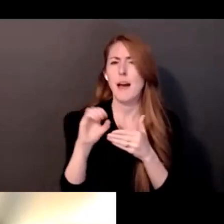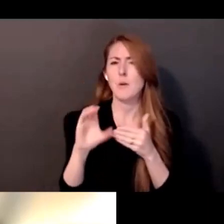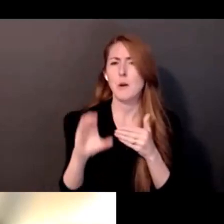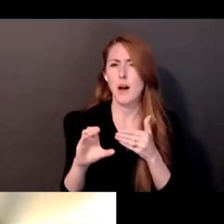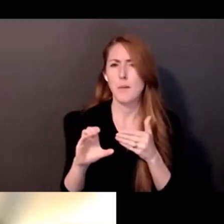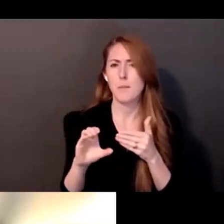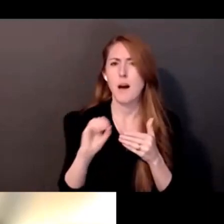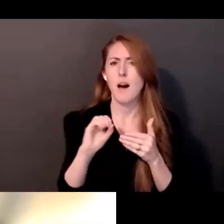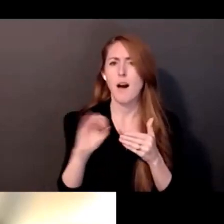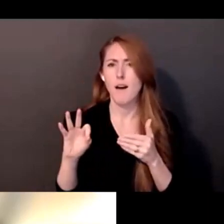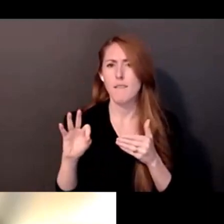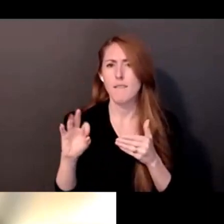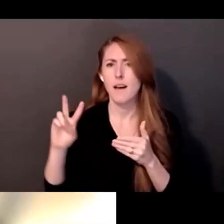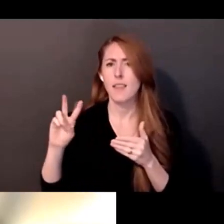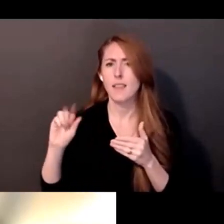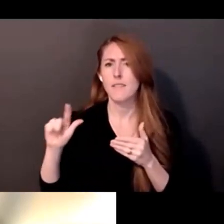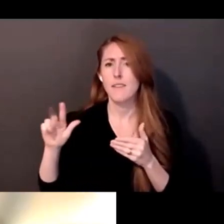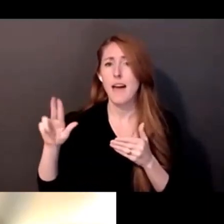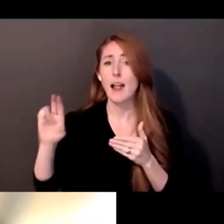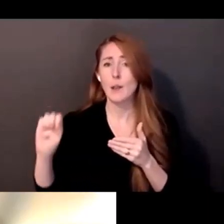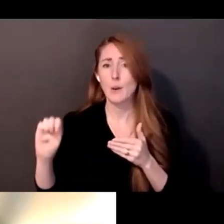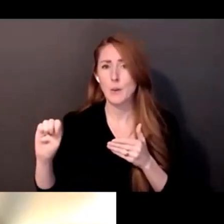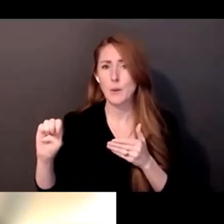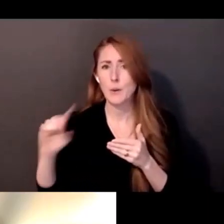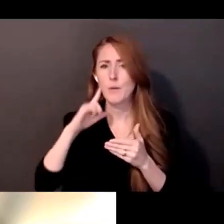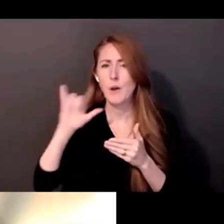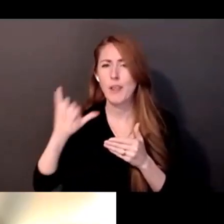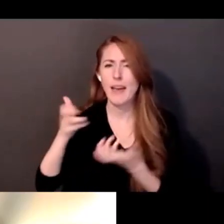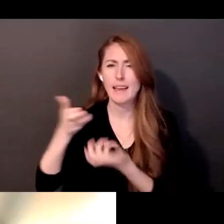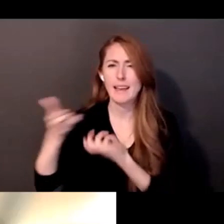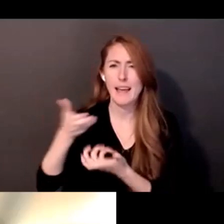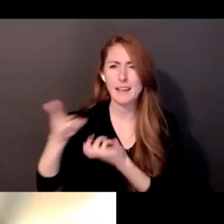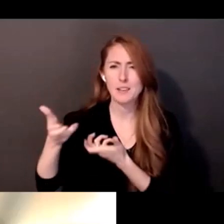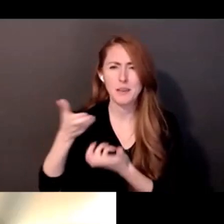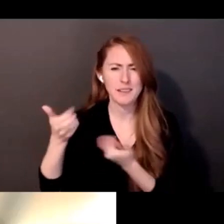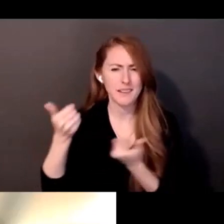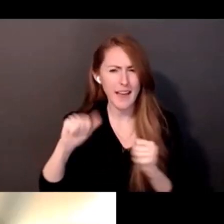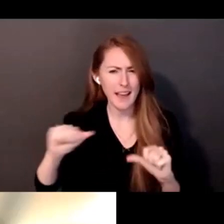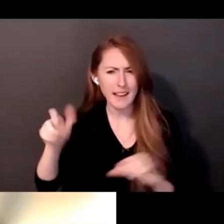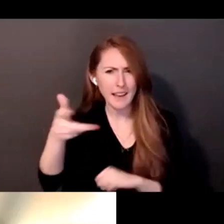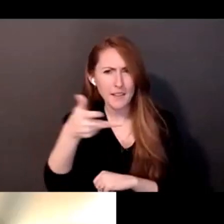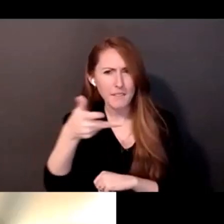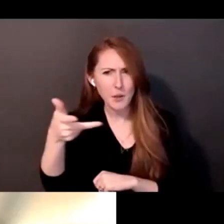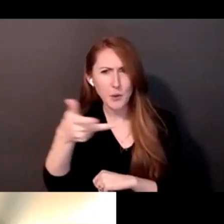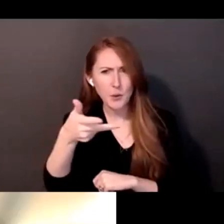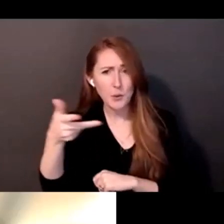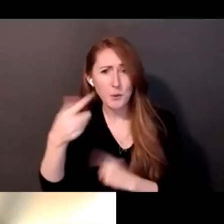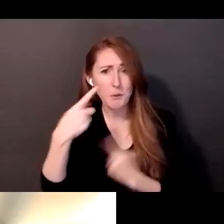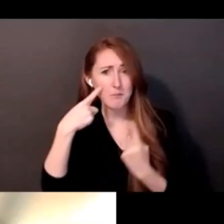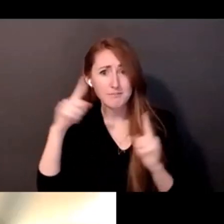So I don't know if any of you have been able to do more long term.